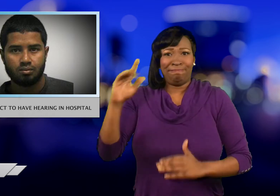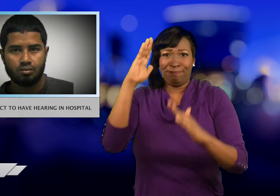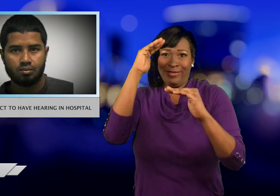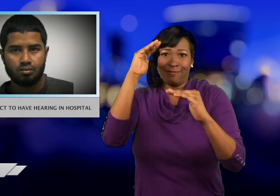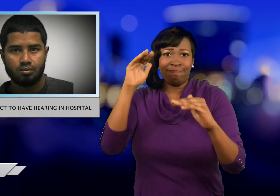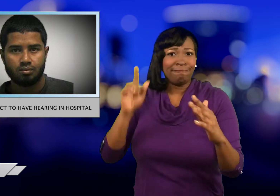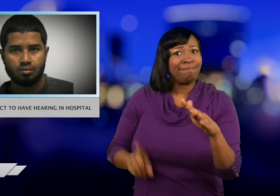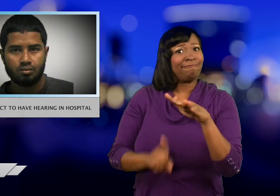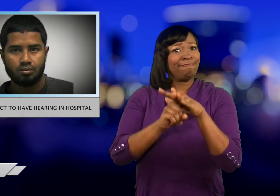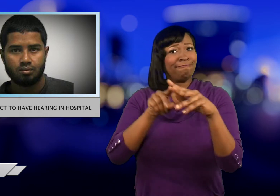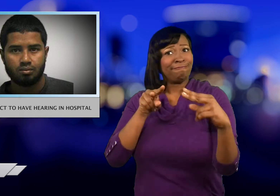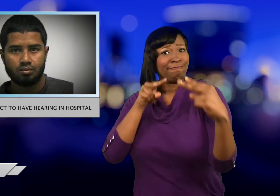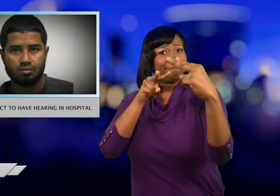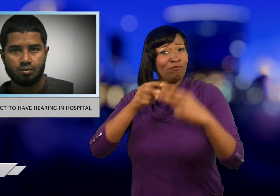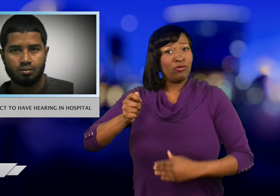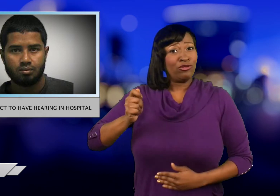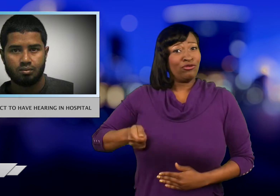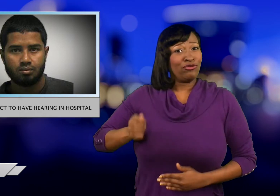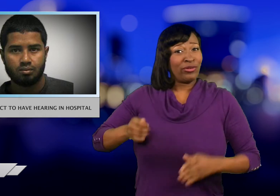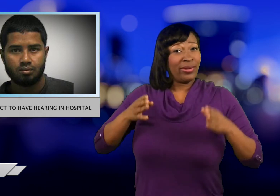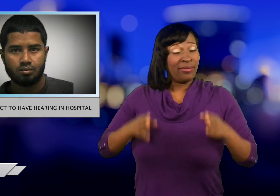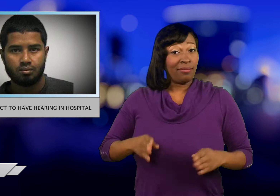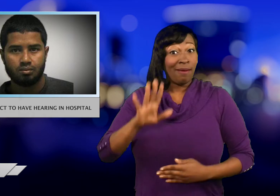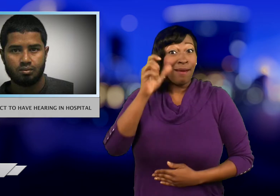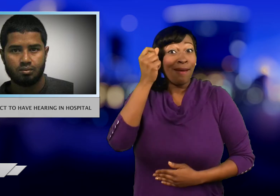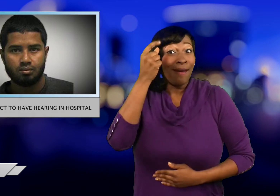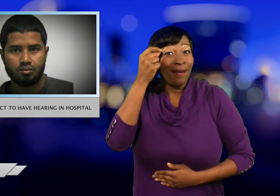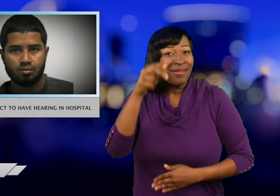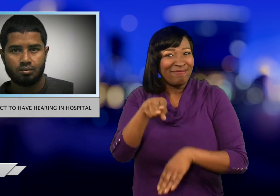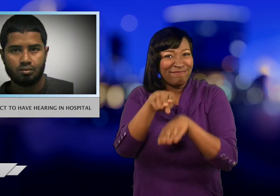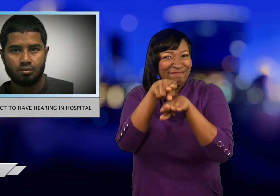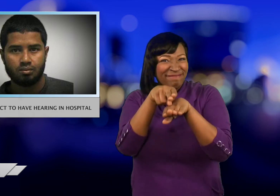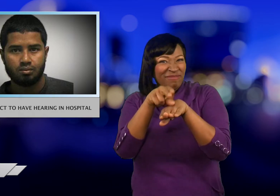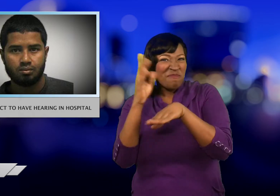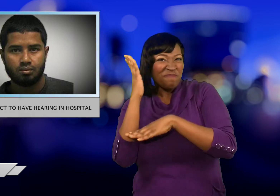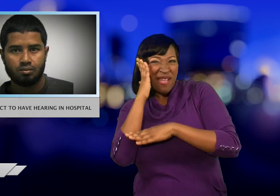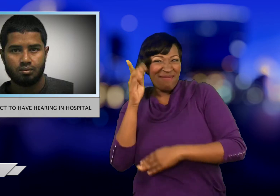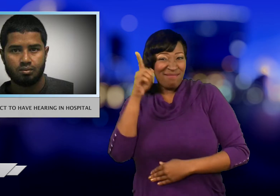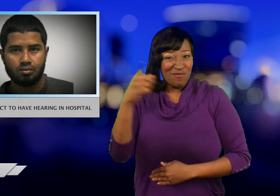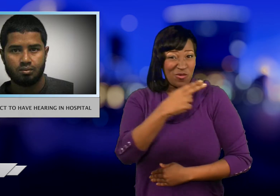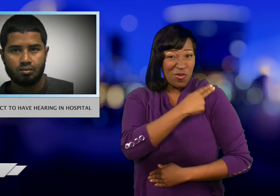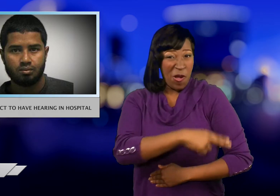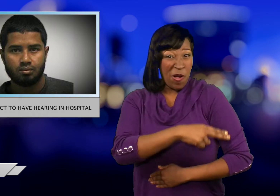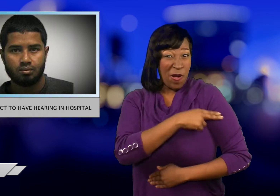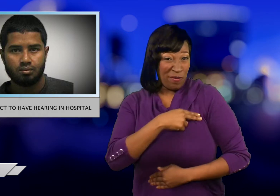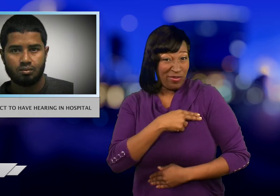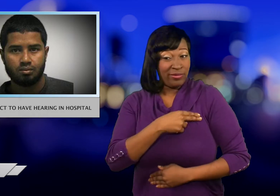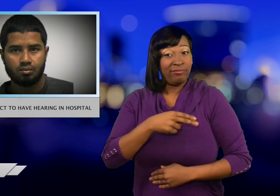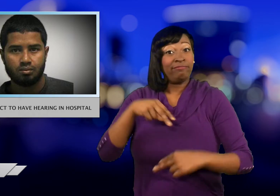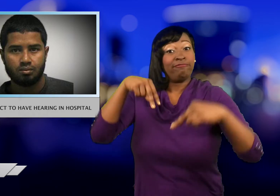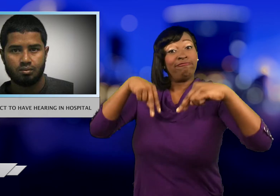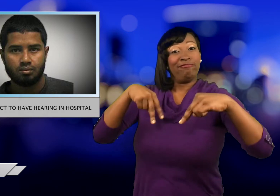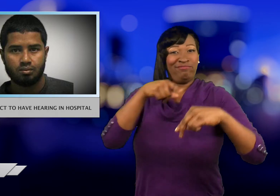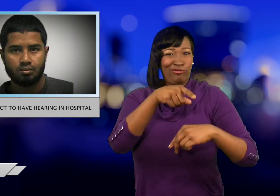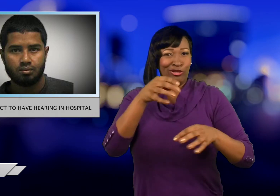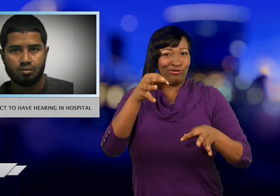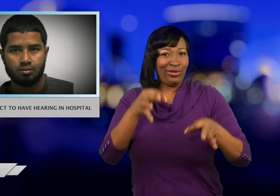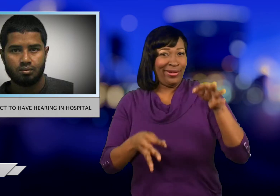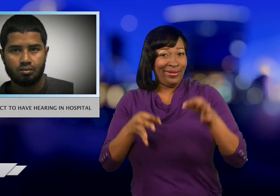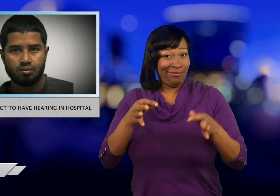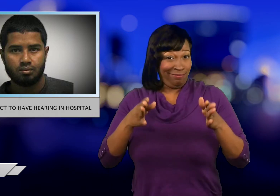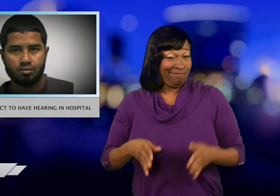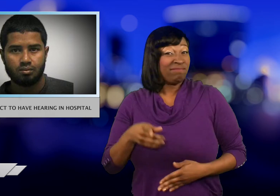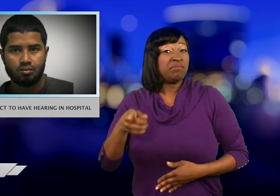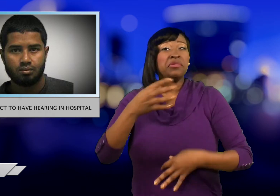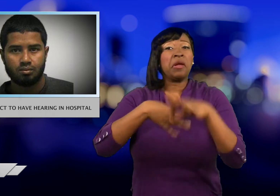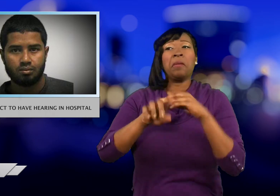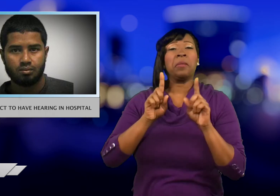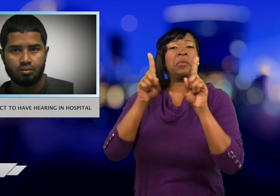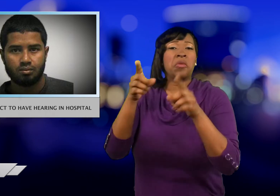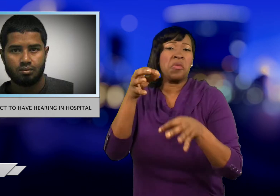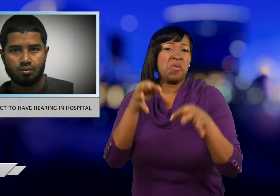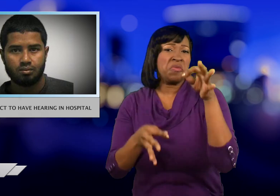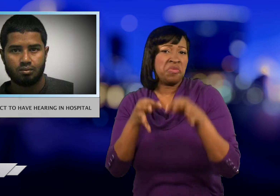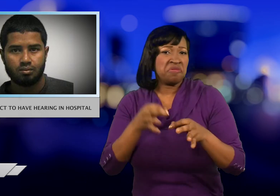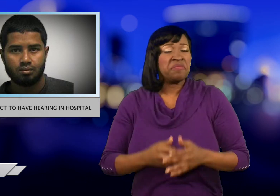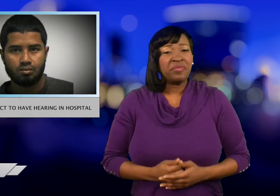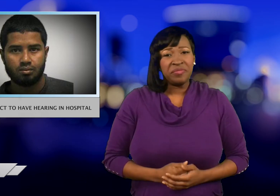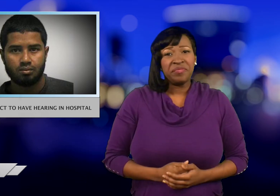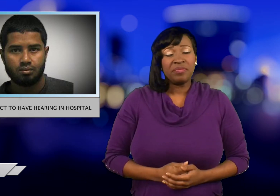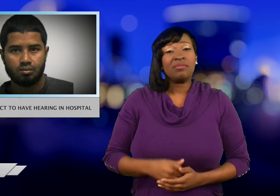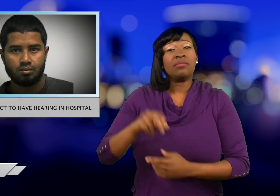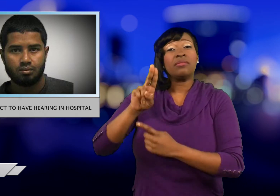a judge today from his bedside.